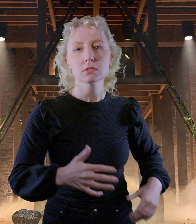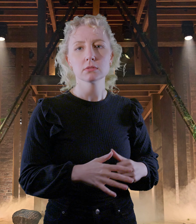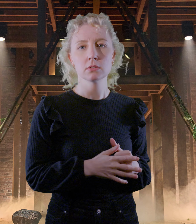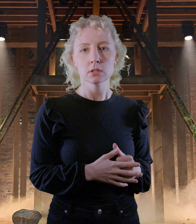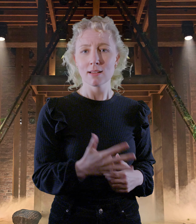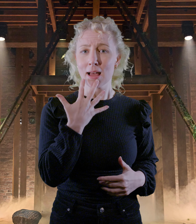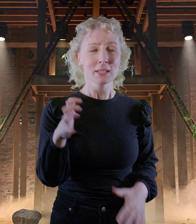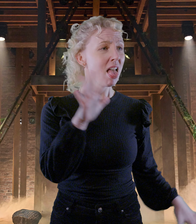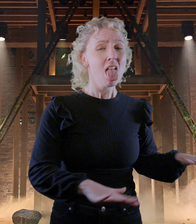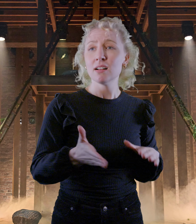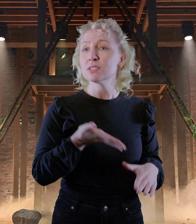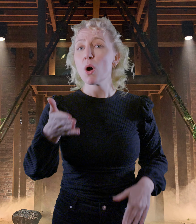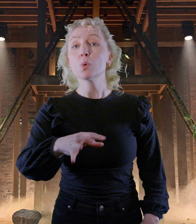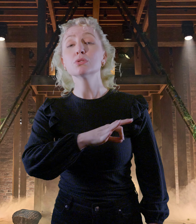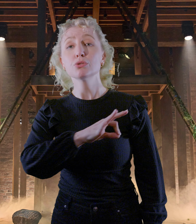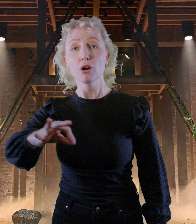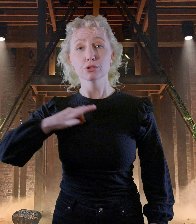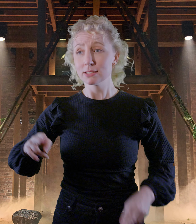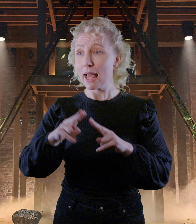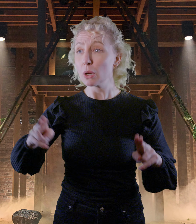Hamnet tries the Physician’s house next.